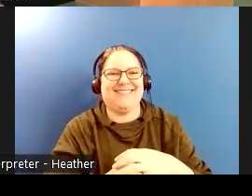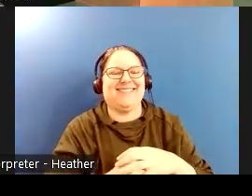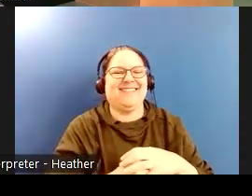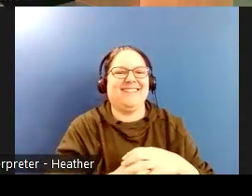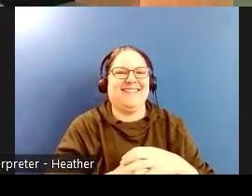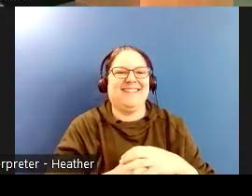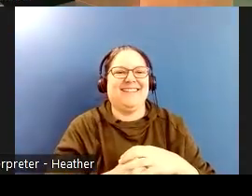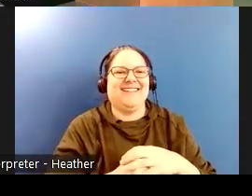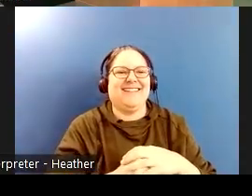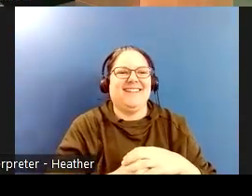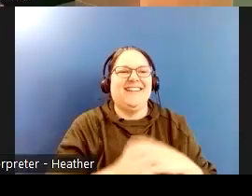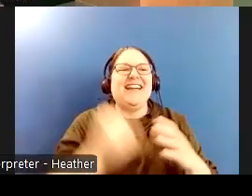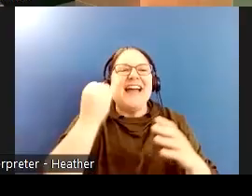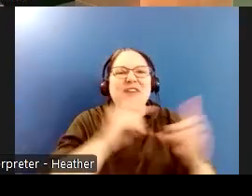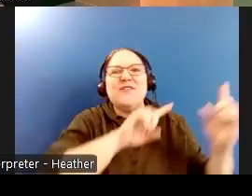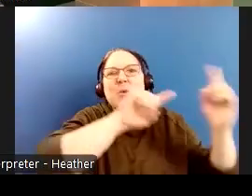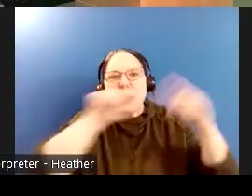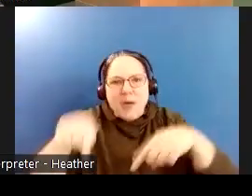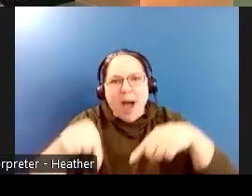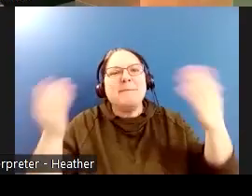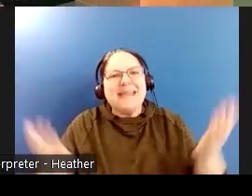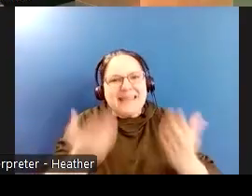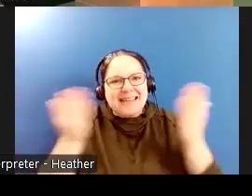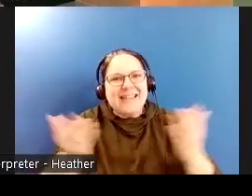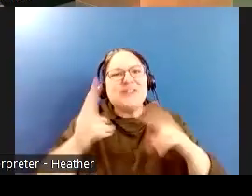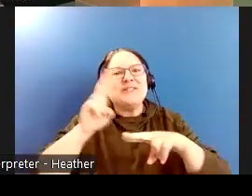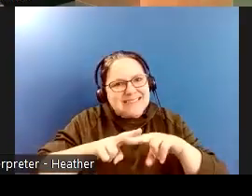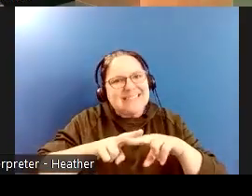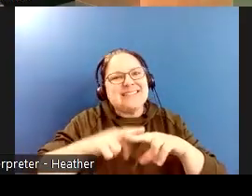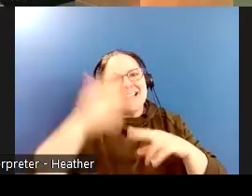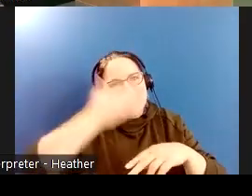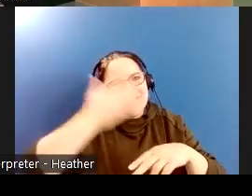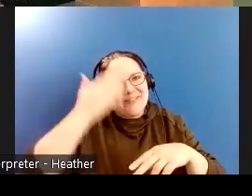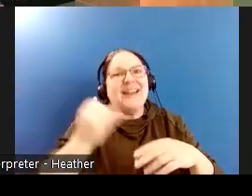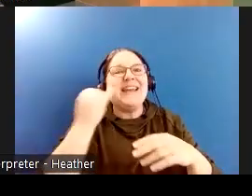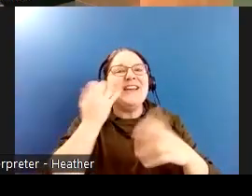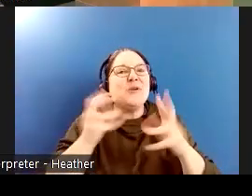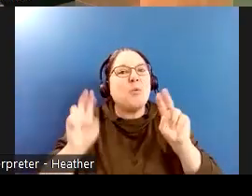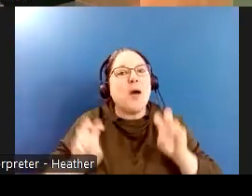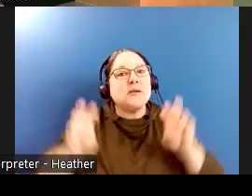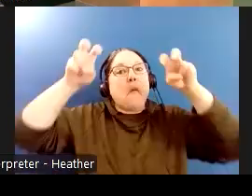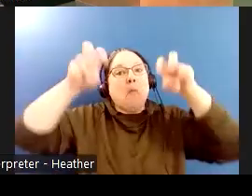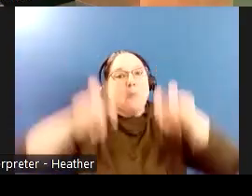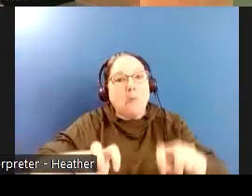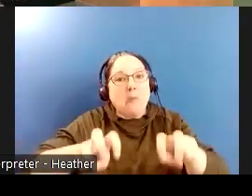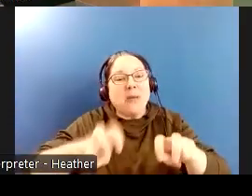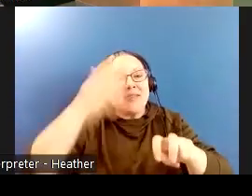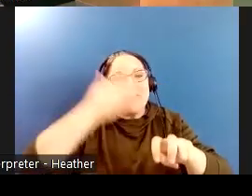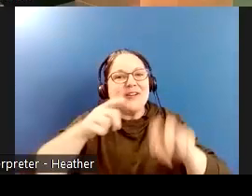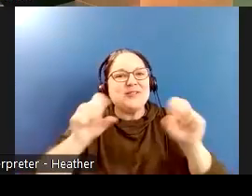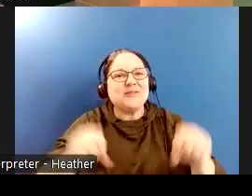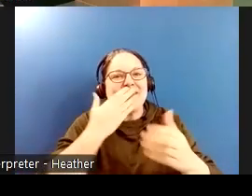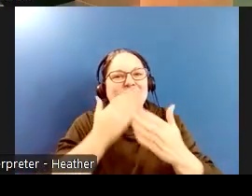if you actually come in person. So feel free anybody to actually get a good seat. But enough